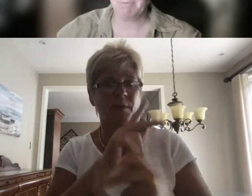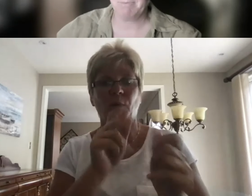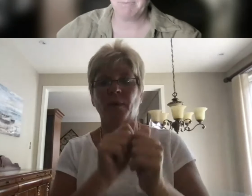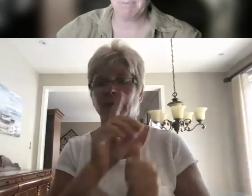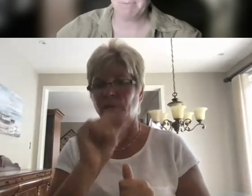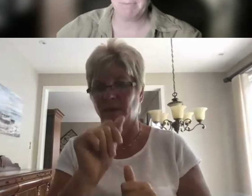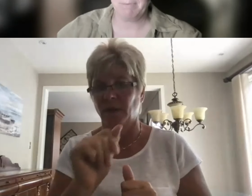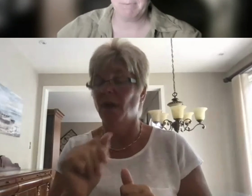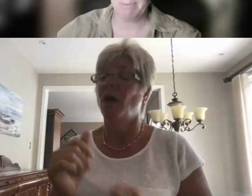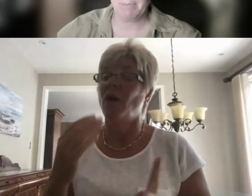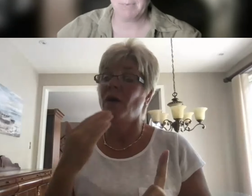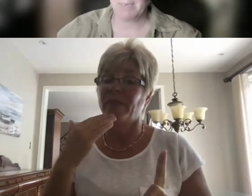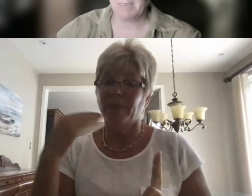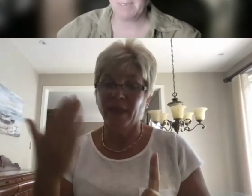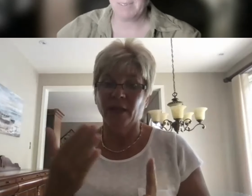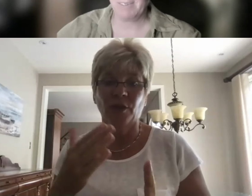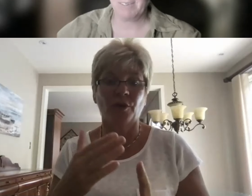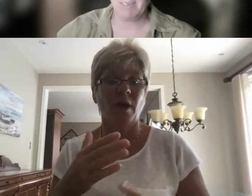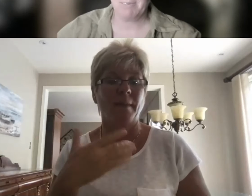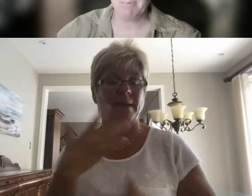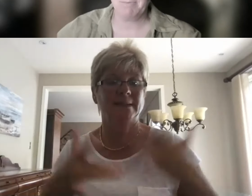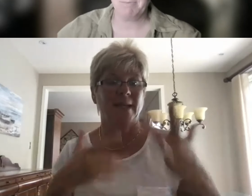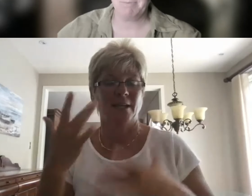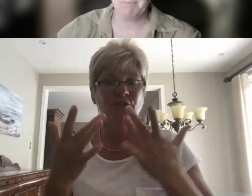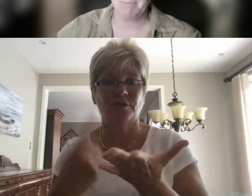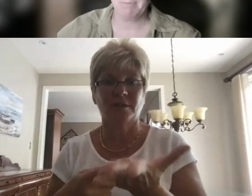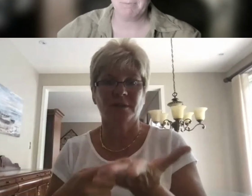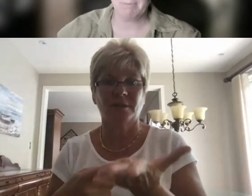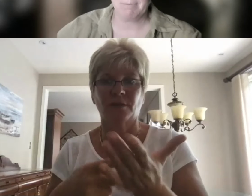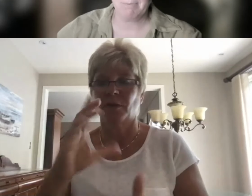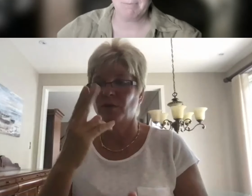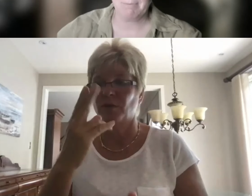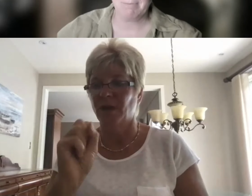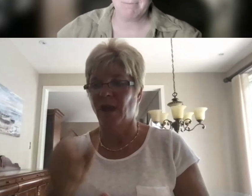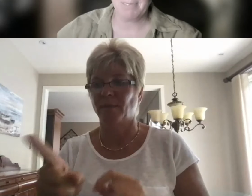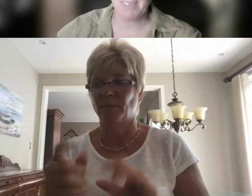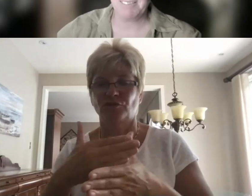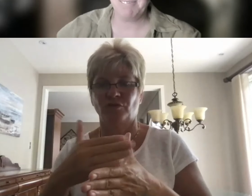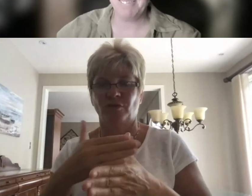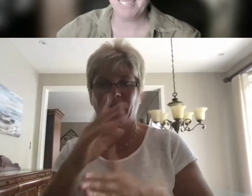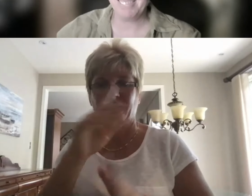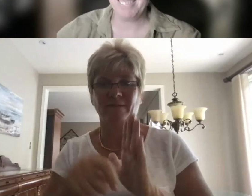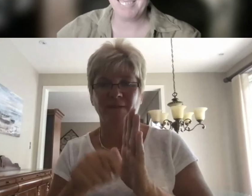I'm excited to talk with Chris about this and I'll be sharing this video with him. Thank you. Vera Roberts: Great.